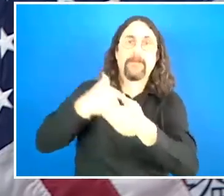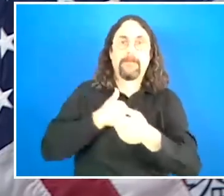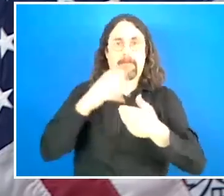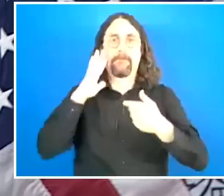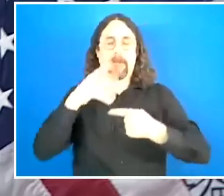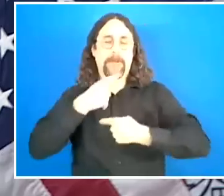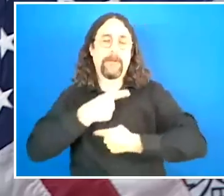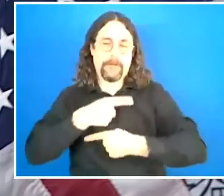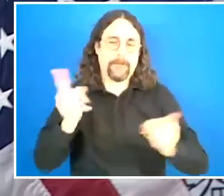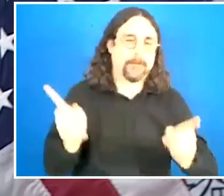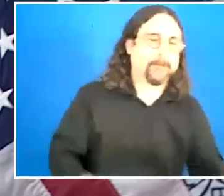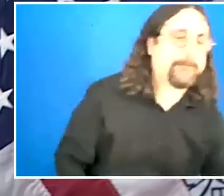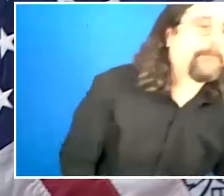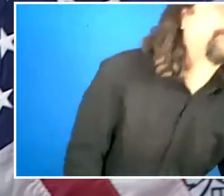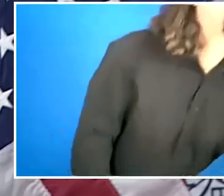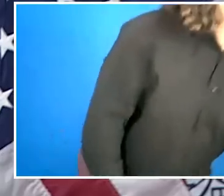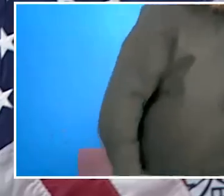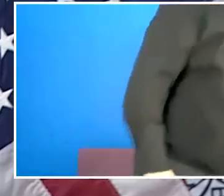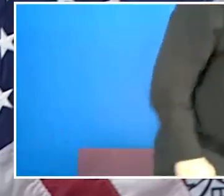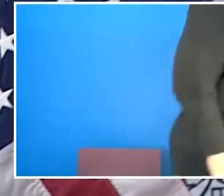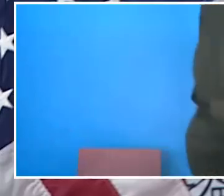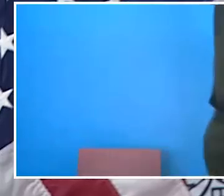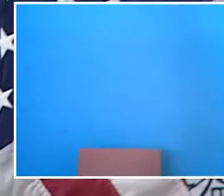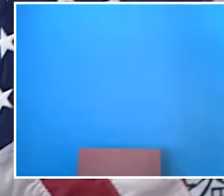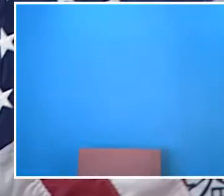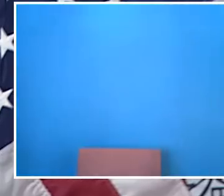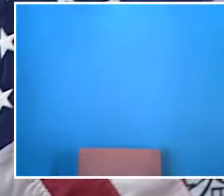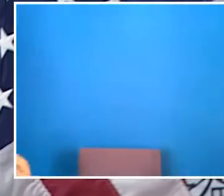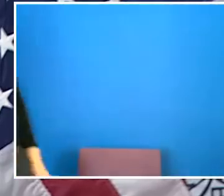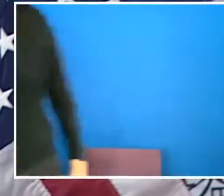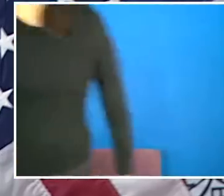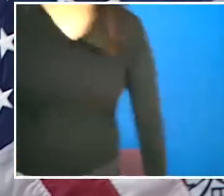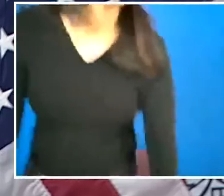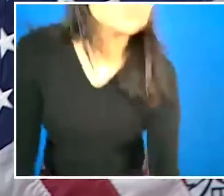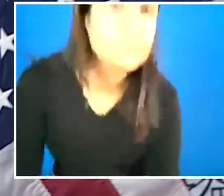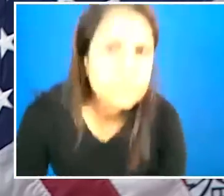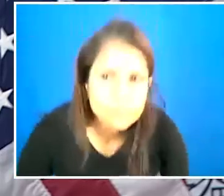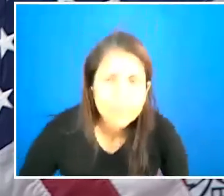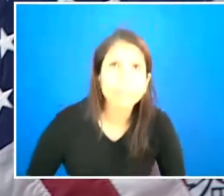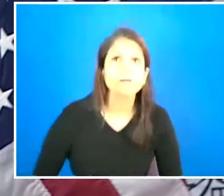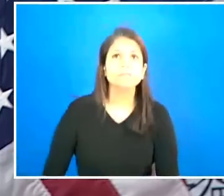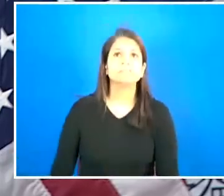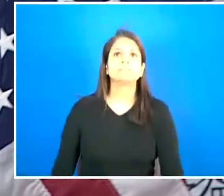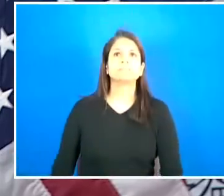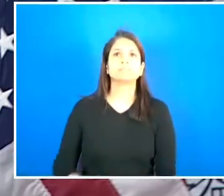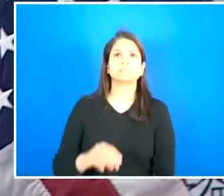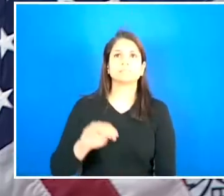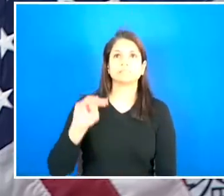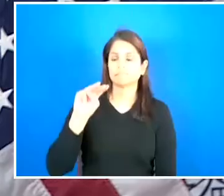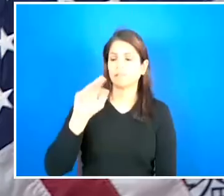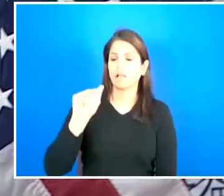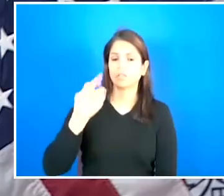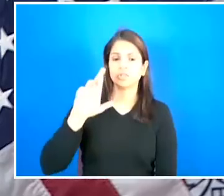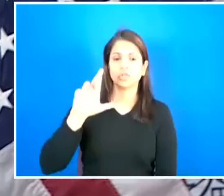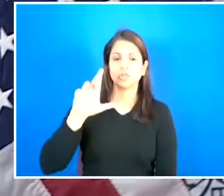READY TO GO WE'RE CERTAINLY GOING TO ANNOUNCE T.I NEXT UP IS MARSHA FROM CBS